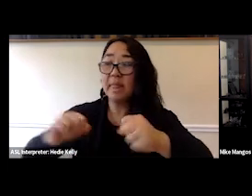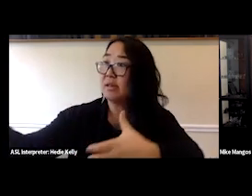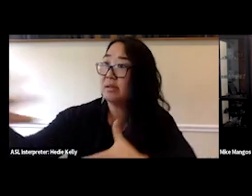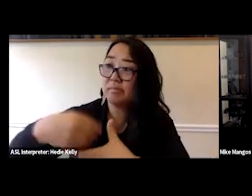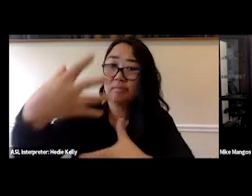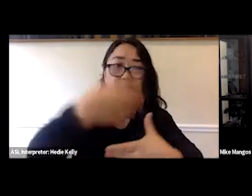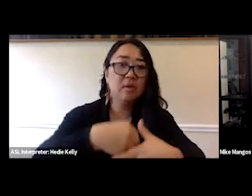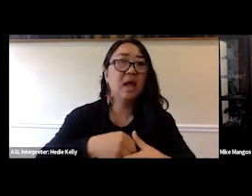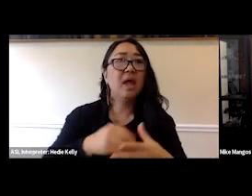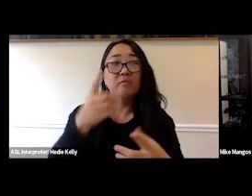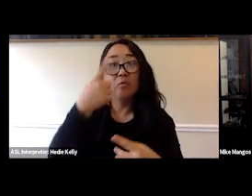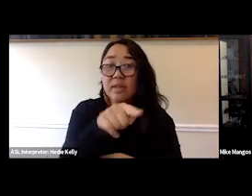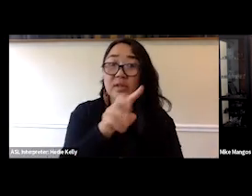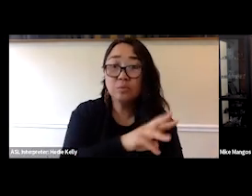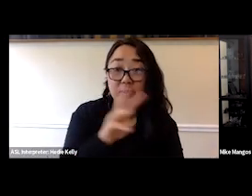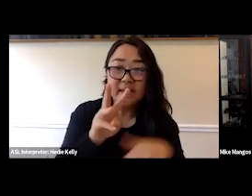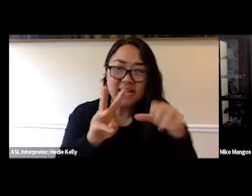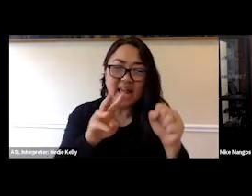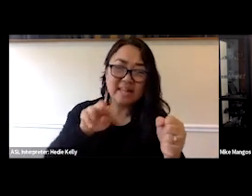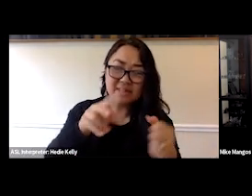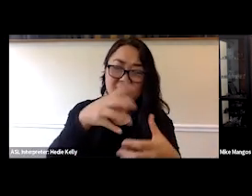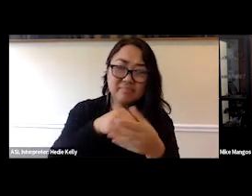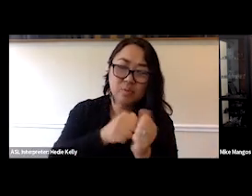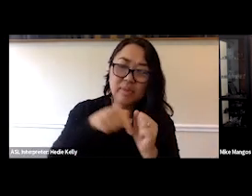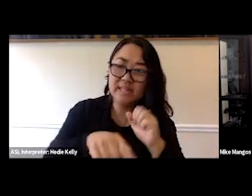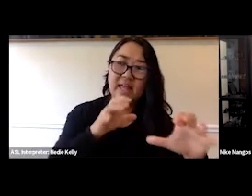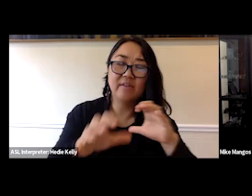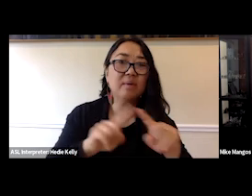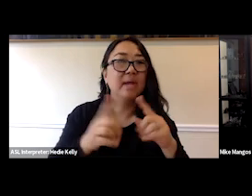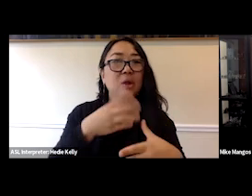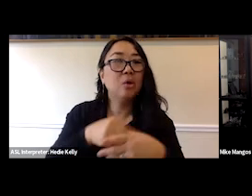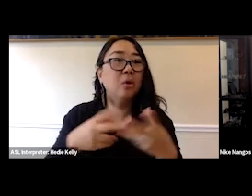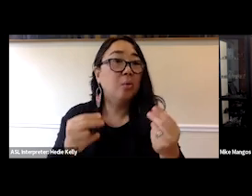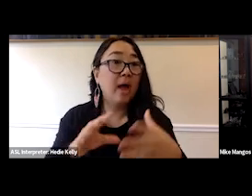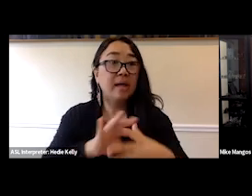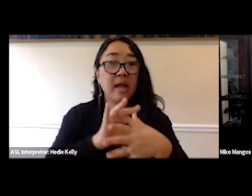conversation, but it includes your content, your copy, and your assets.